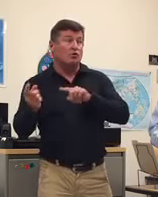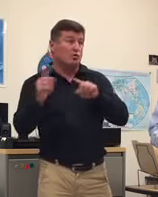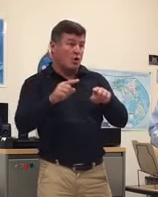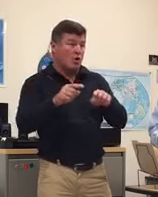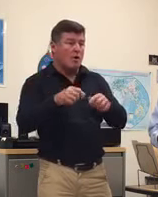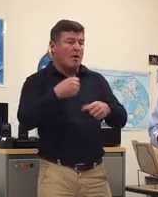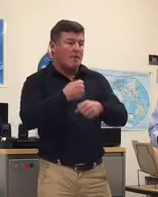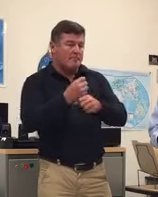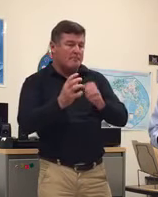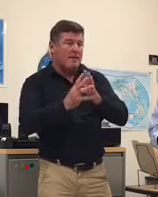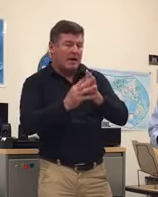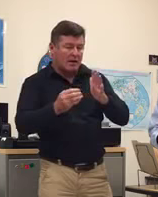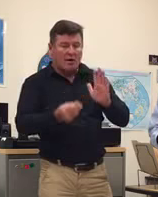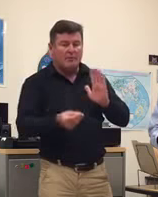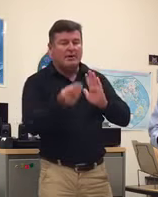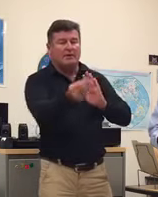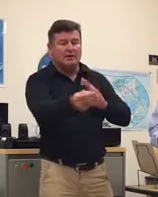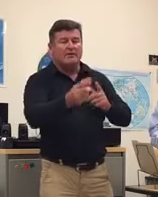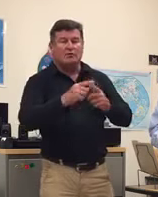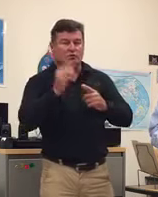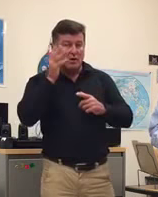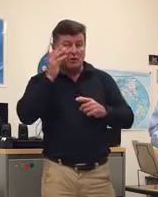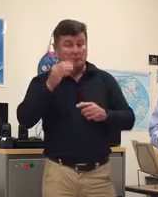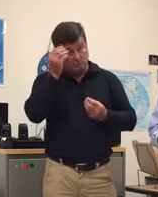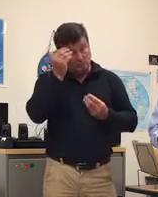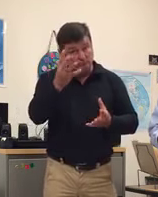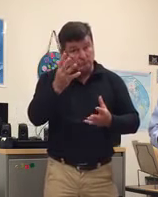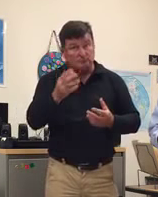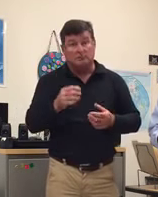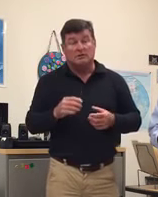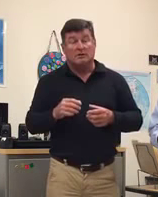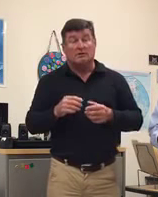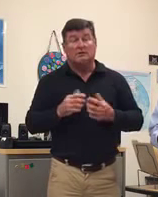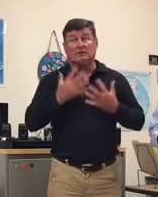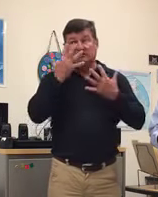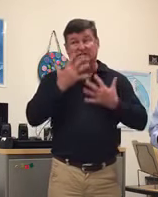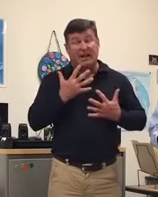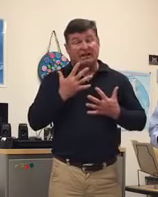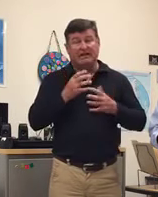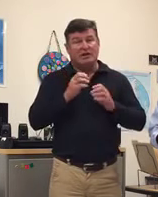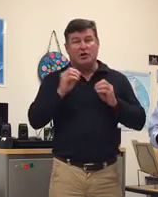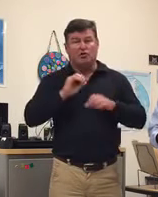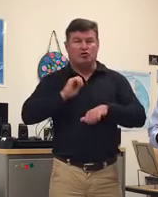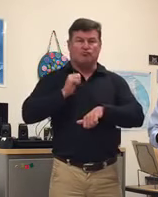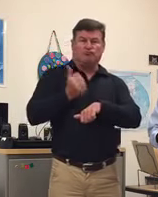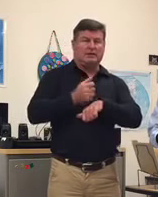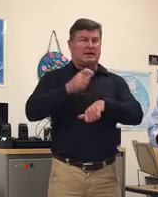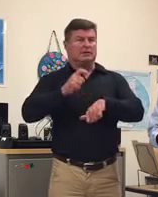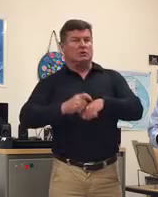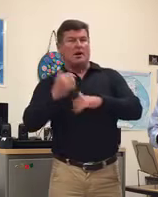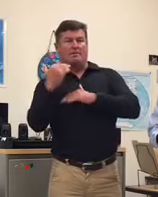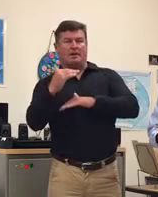districts to retrieve the recording and make it available to you. But do know that unfortunately there is